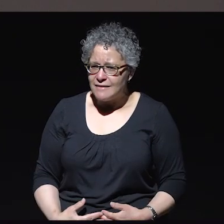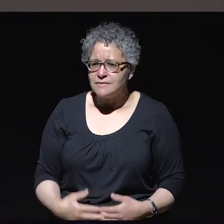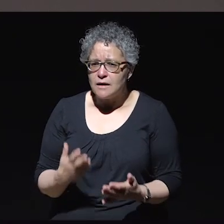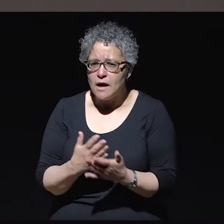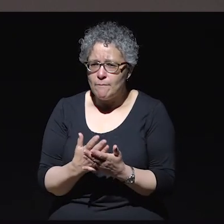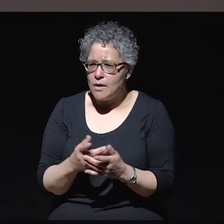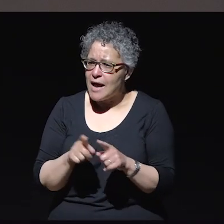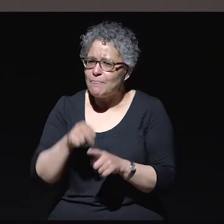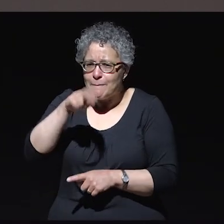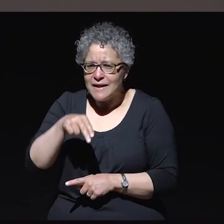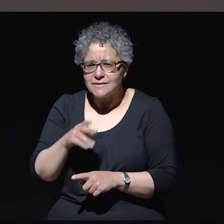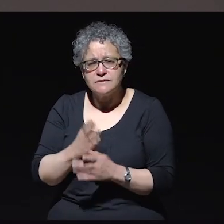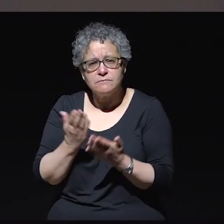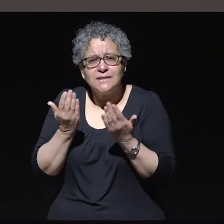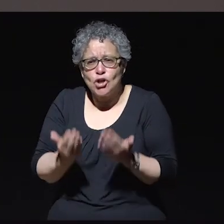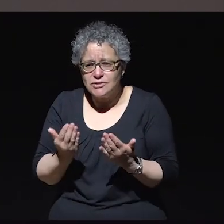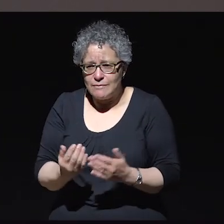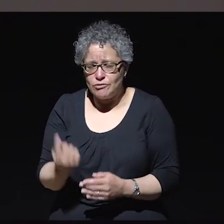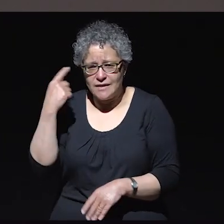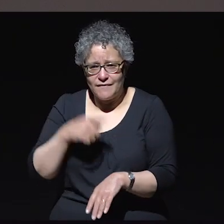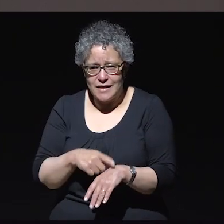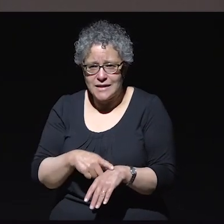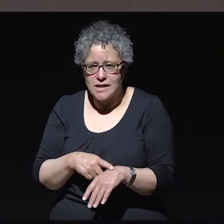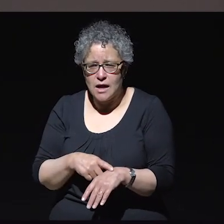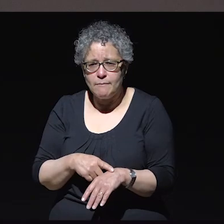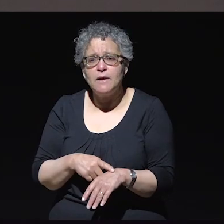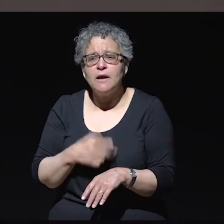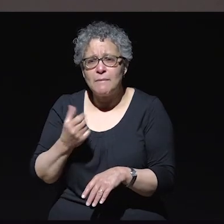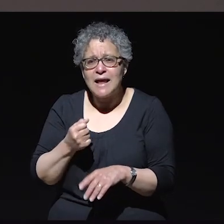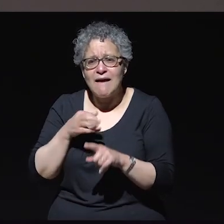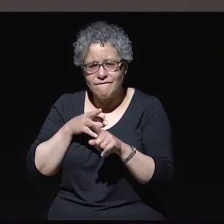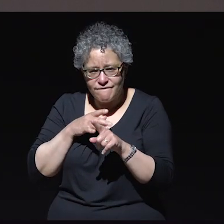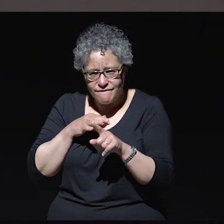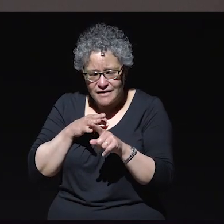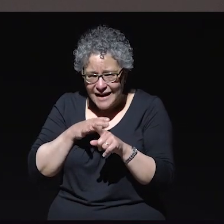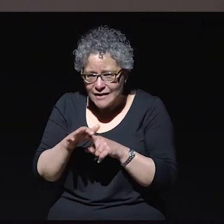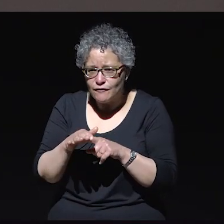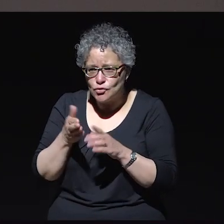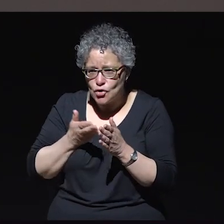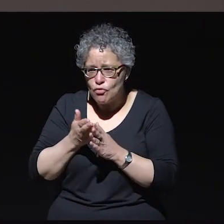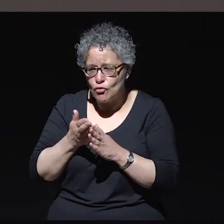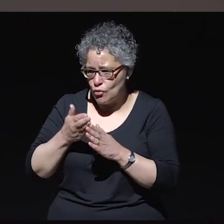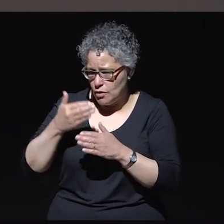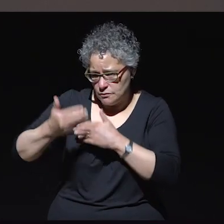but also one that is laden with historic resonances. And, of course, the likes of Rubens and particularly Van Dyck